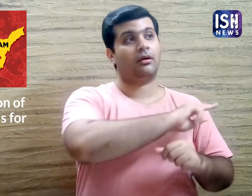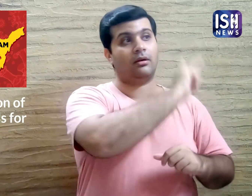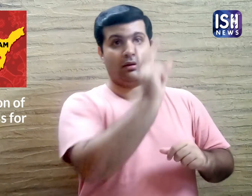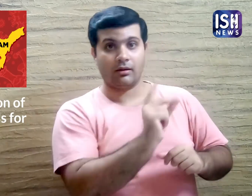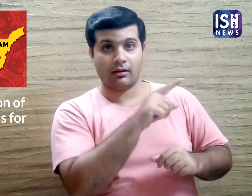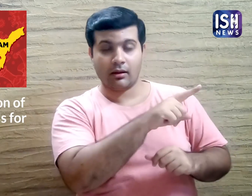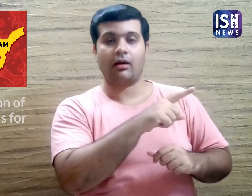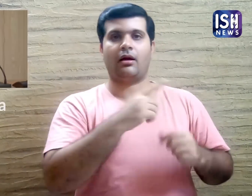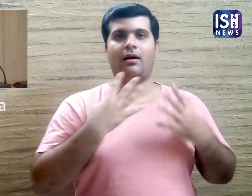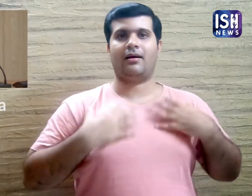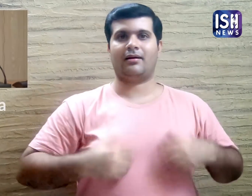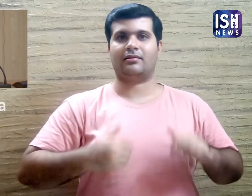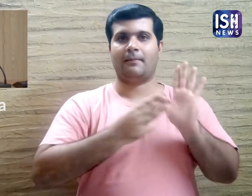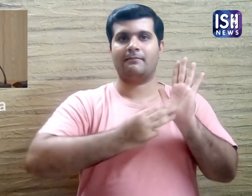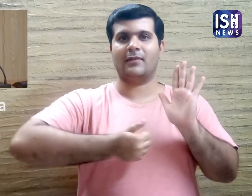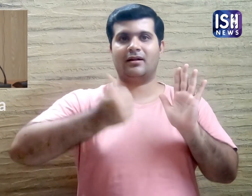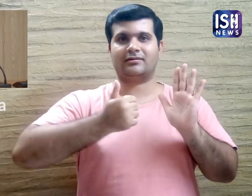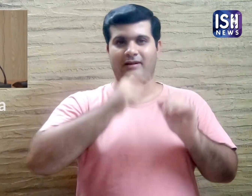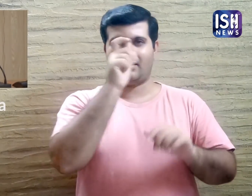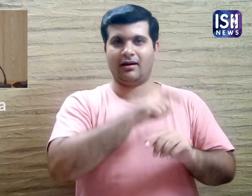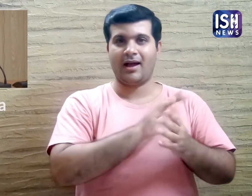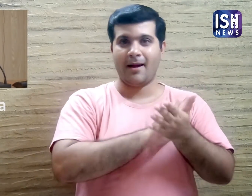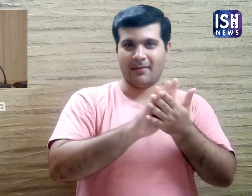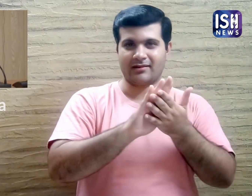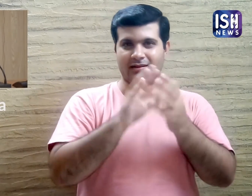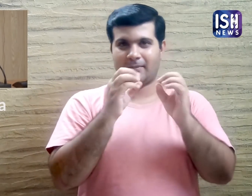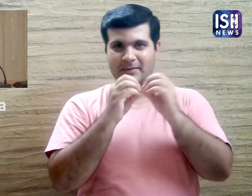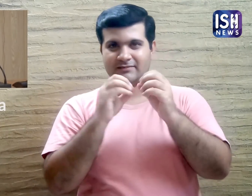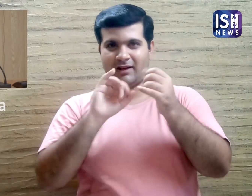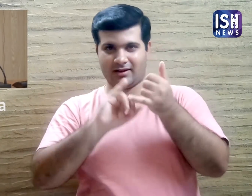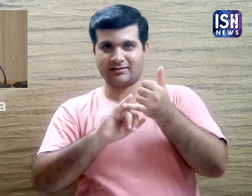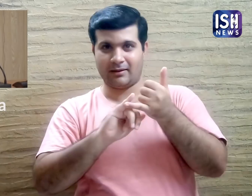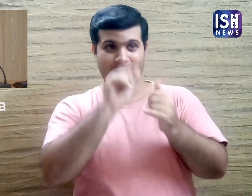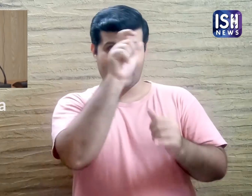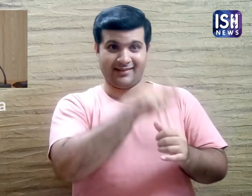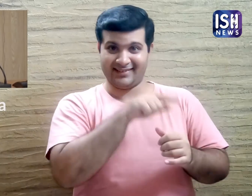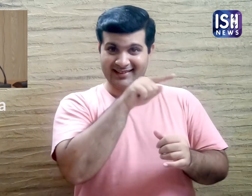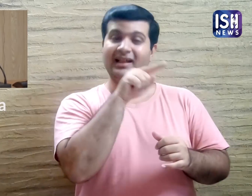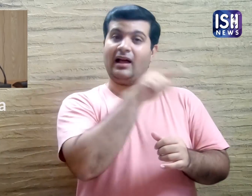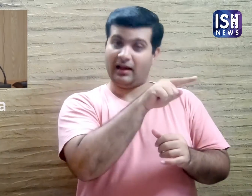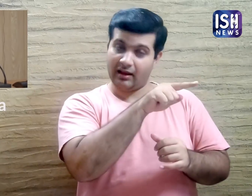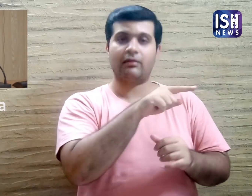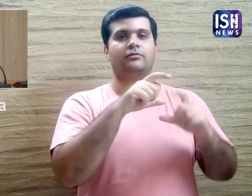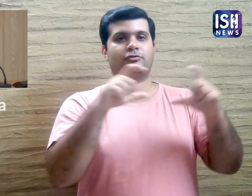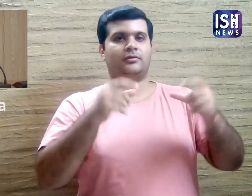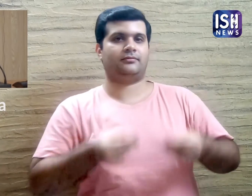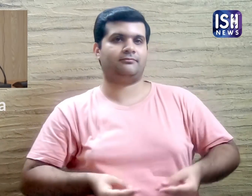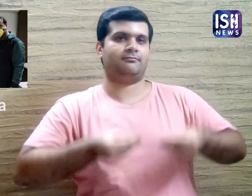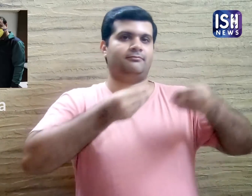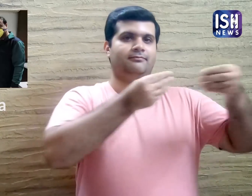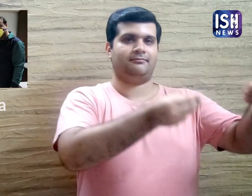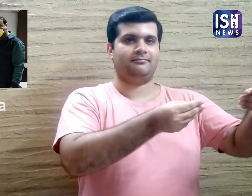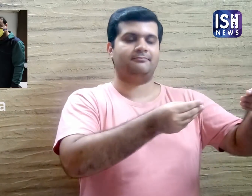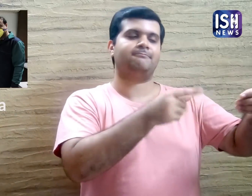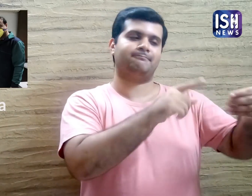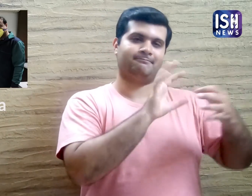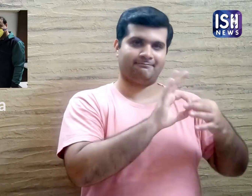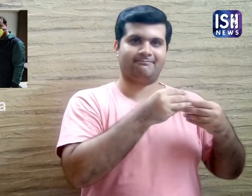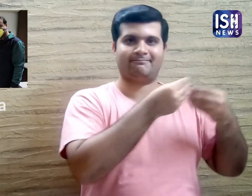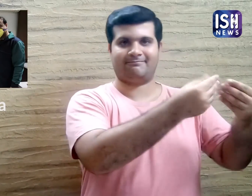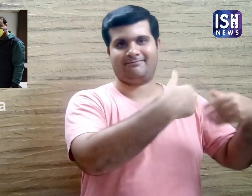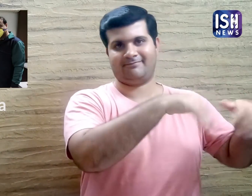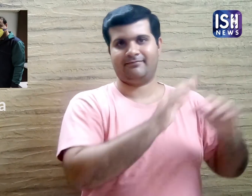they met the Health Minister Dr. H.B. Sarma and handed over the cheque.